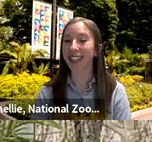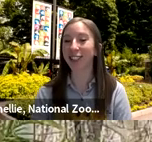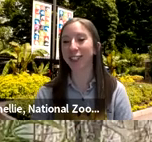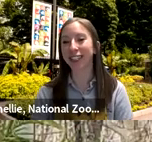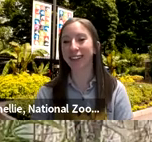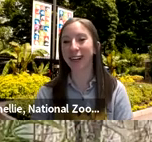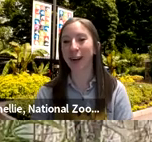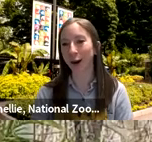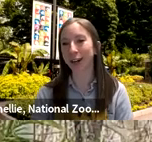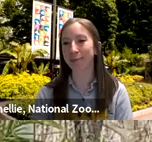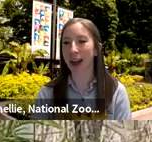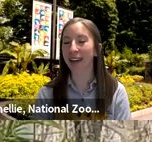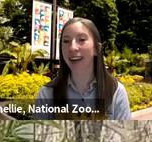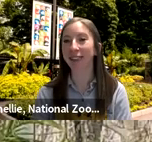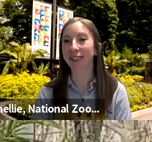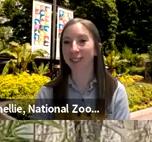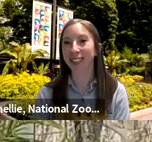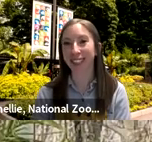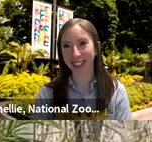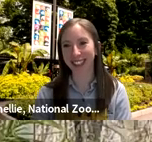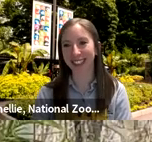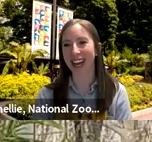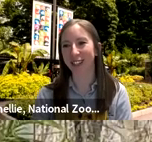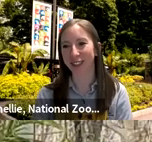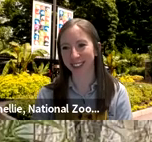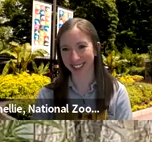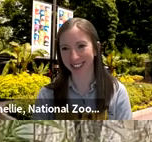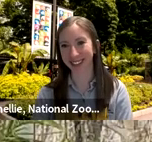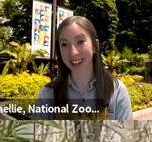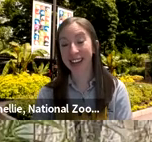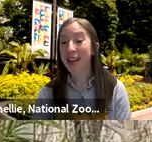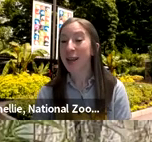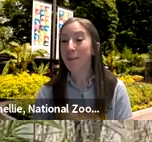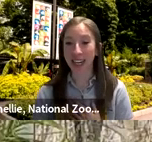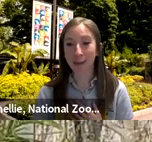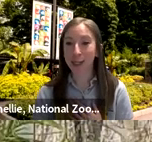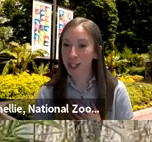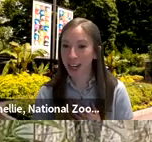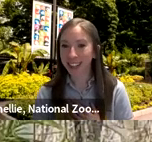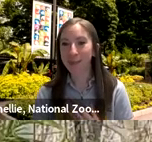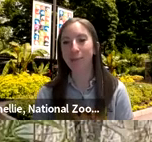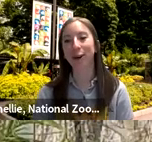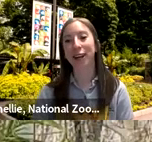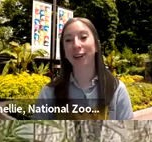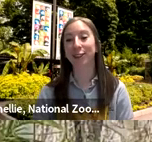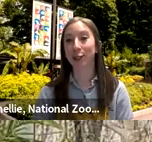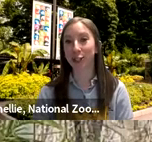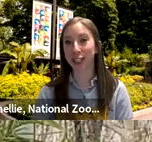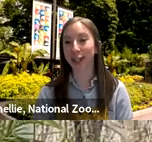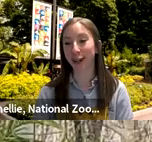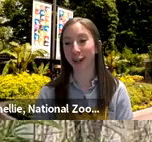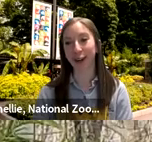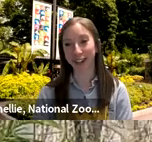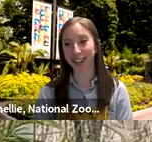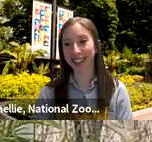engineering, art, and math at the Smithsonian's National Zoo. My name is Shellie, my pronouns are she/